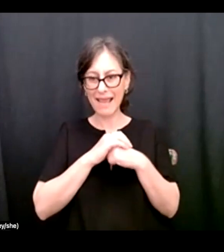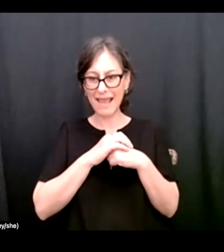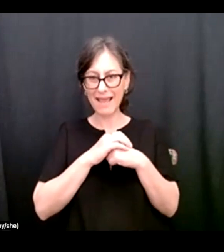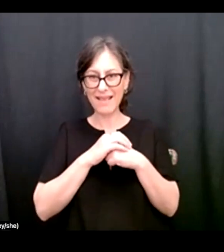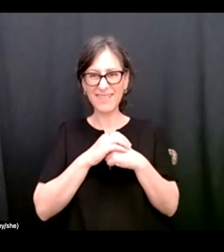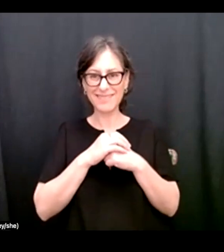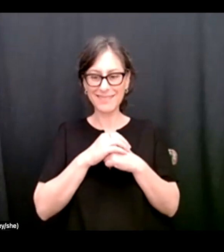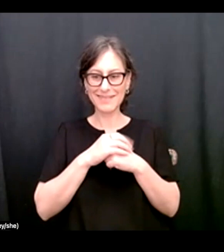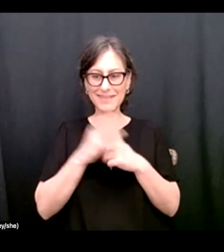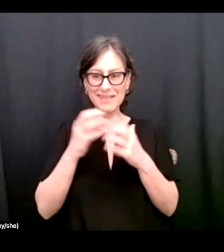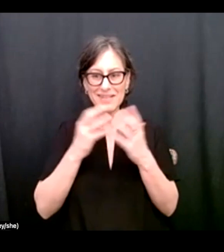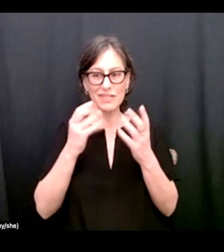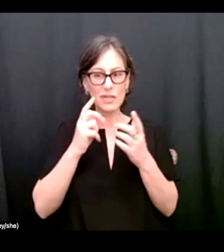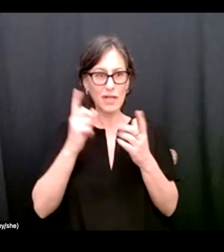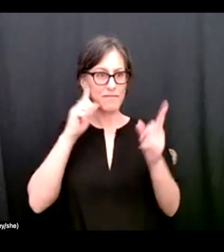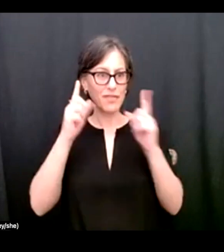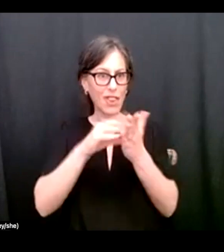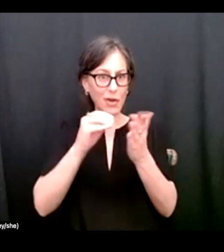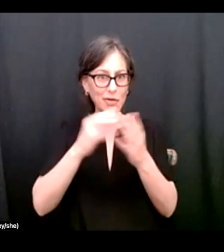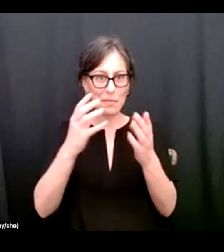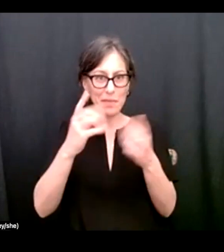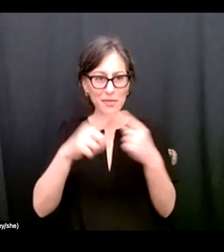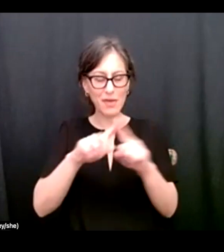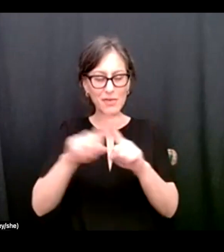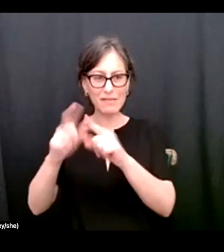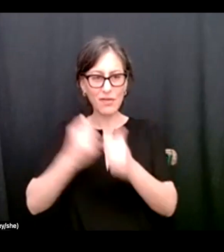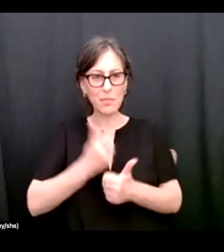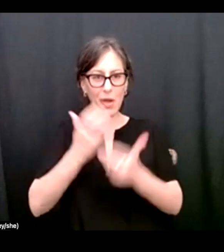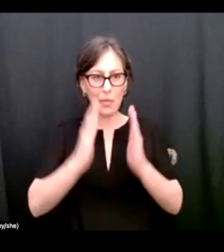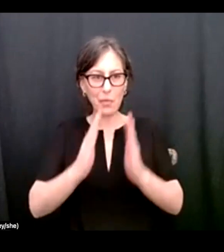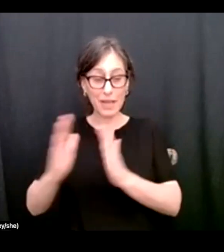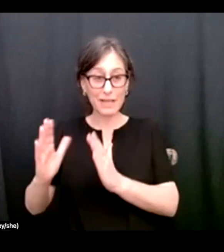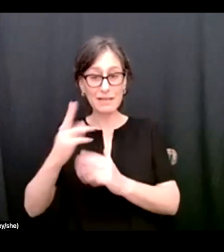these different wonderful poets in conversation. Yes, that Essex Hemphill poem, “American Wedding,”